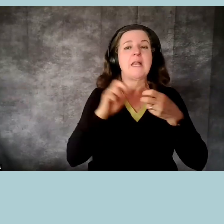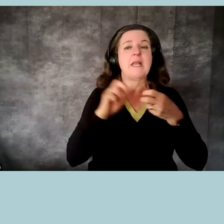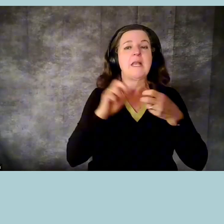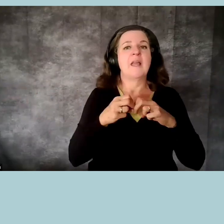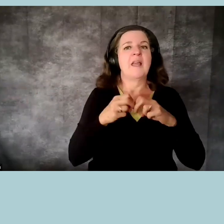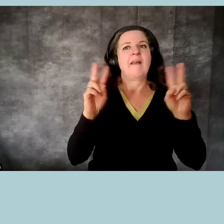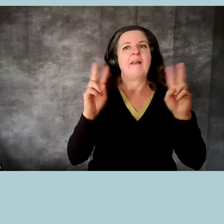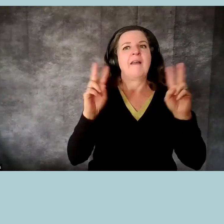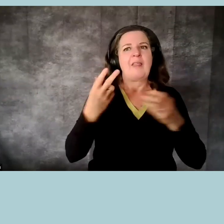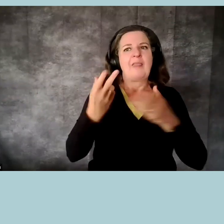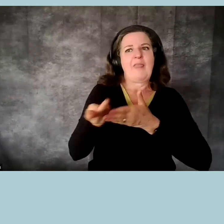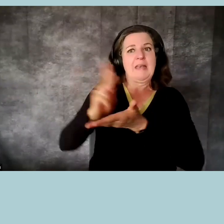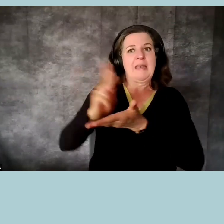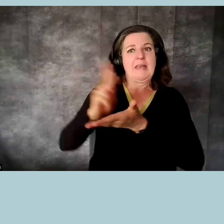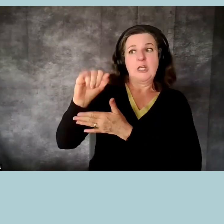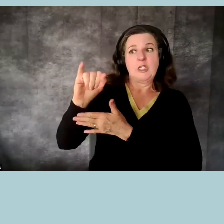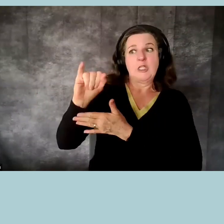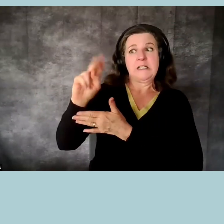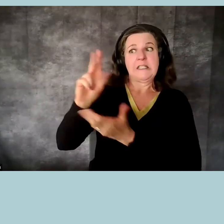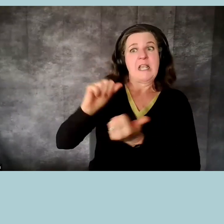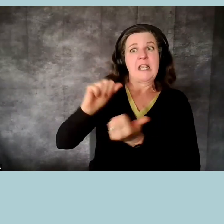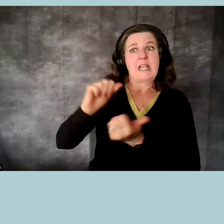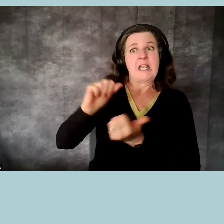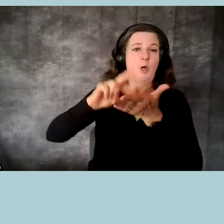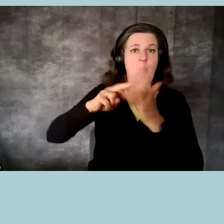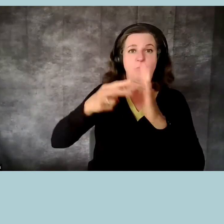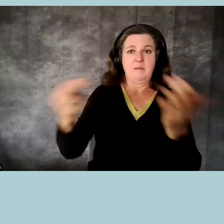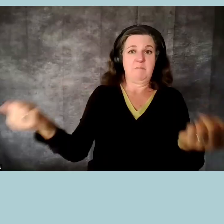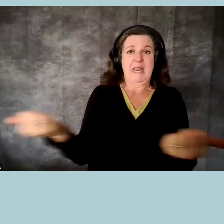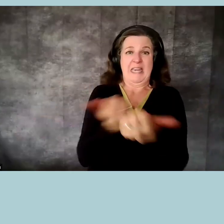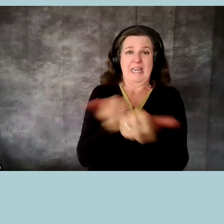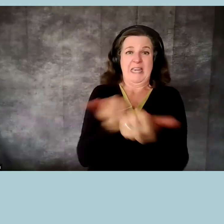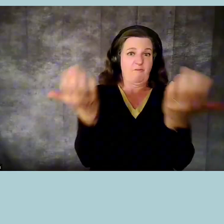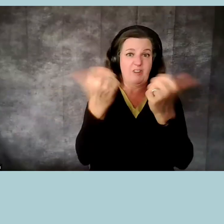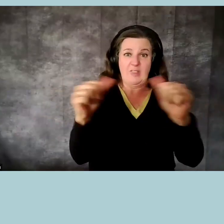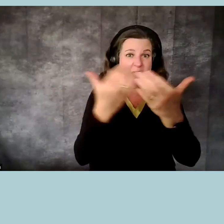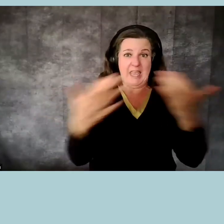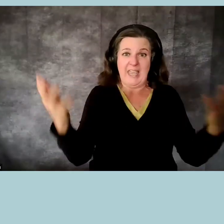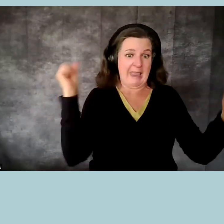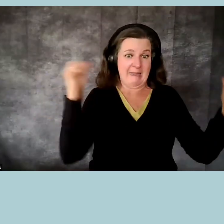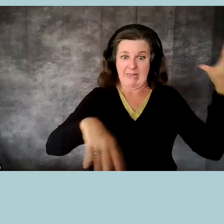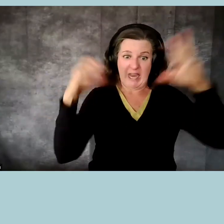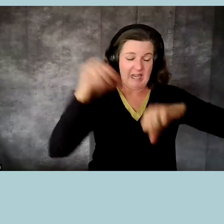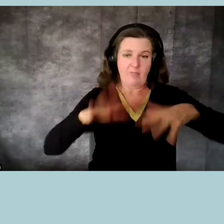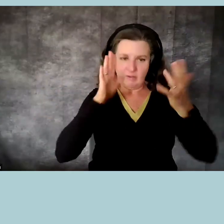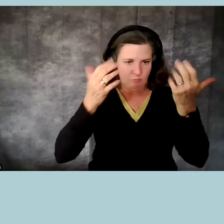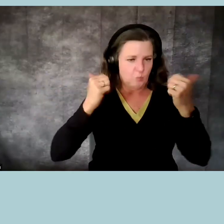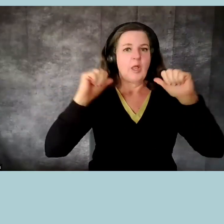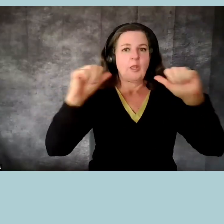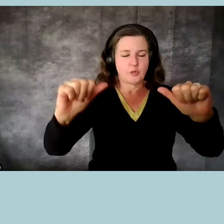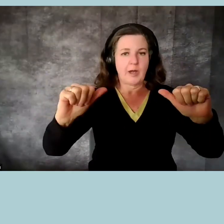Anything and everything that we can do to move the needle, we're going to try. And it's just really a matter of prioritizing with the resources we have.